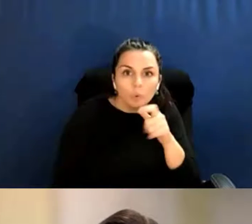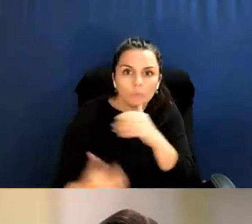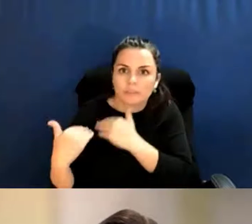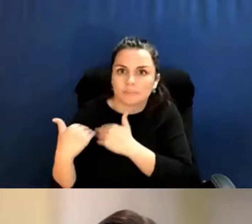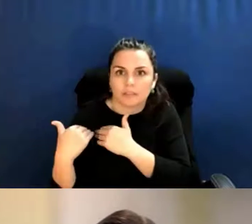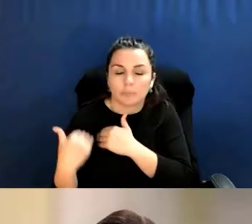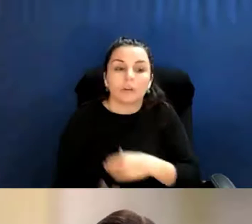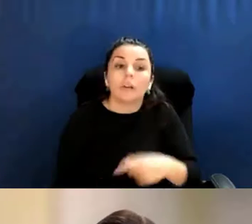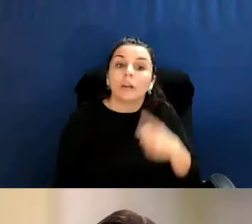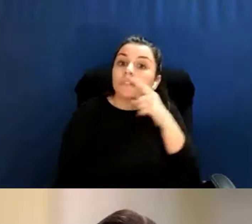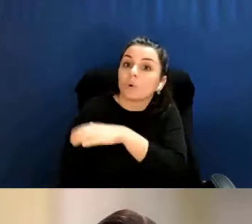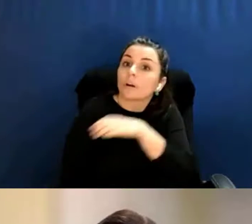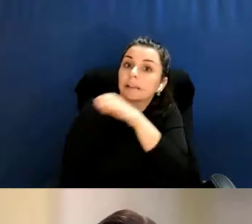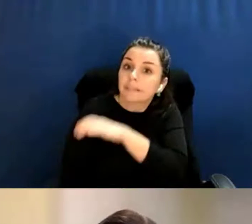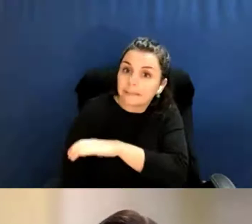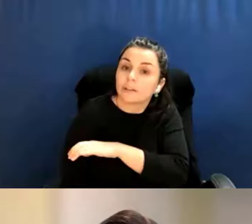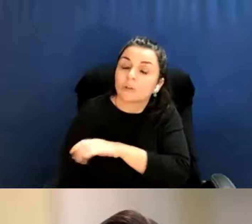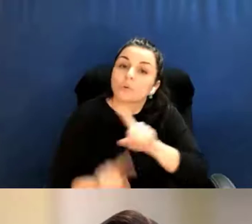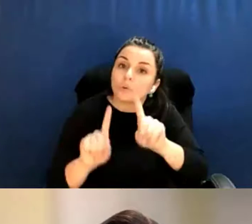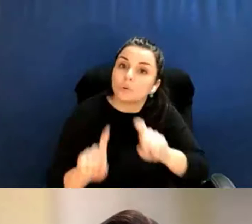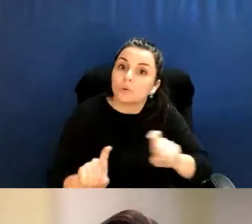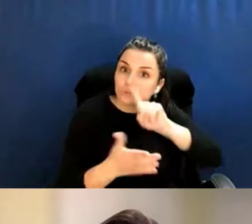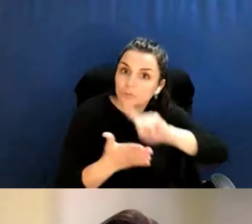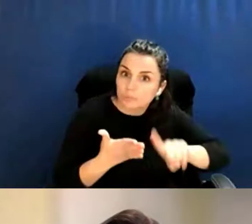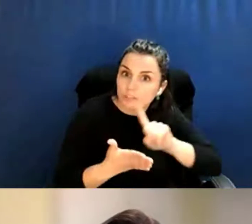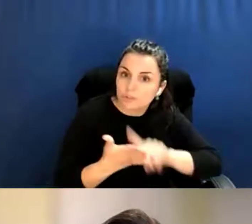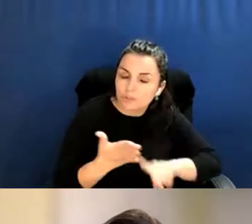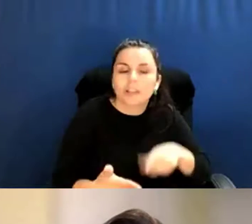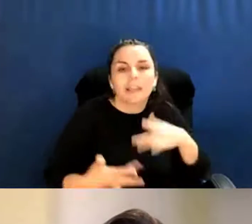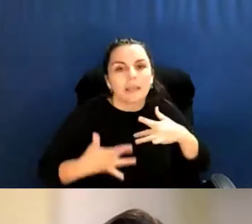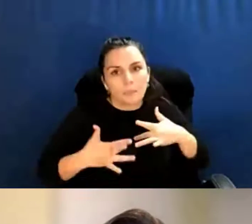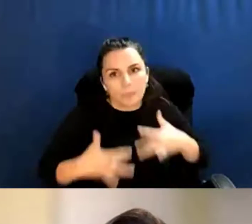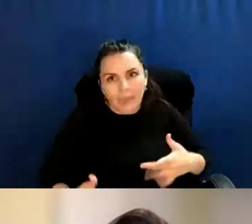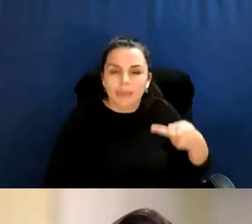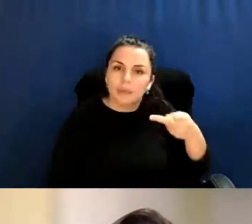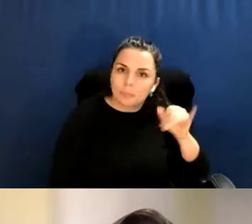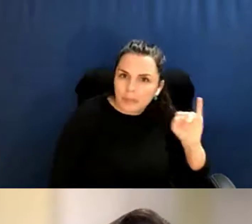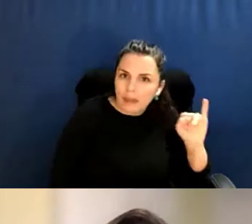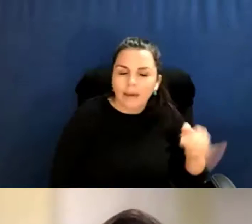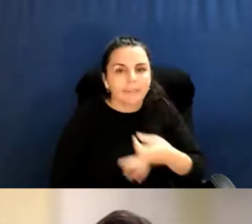the PI, often the expert physician involved